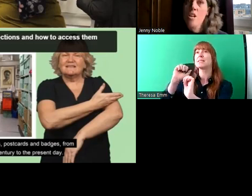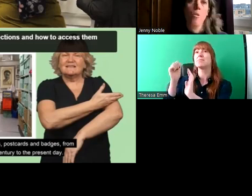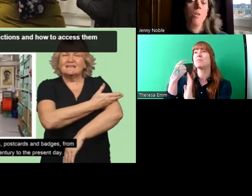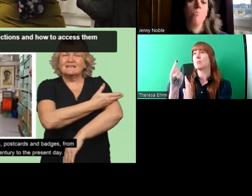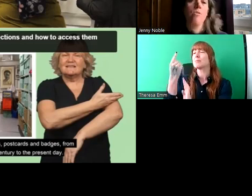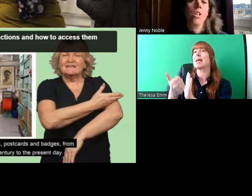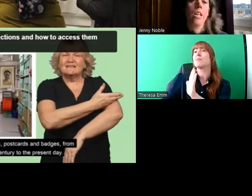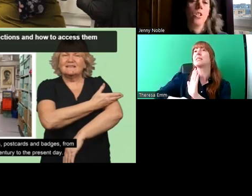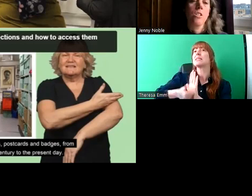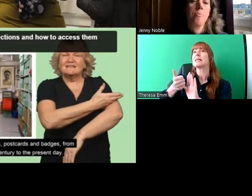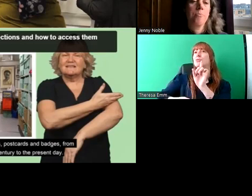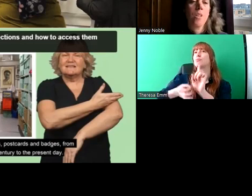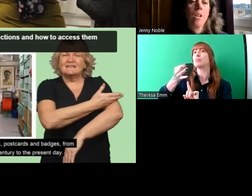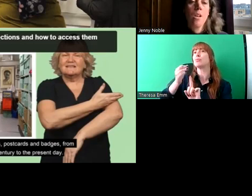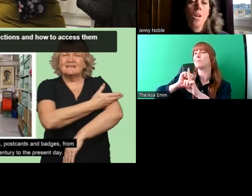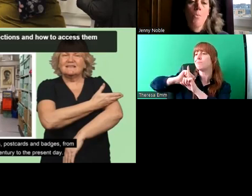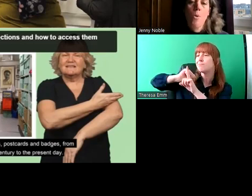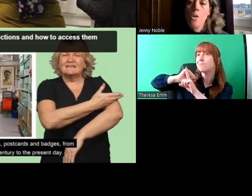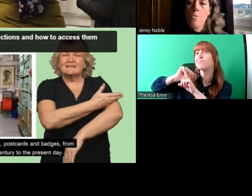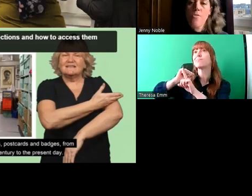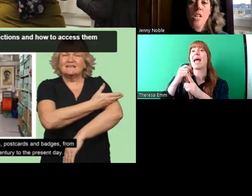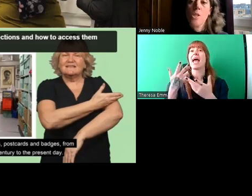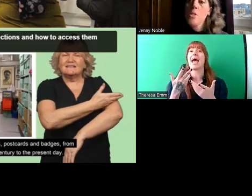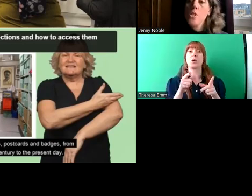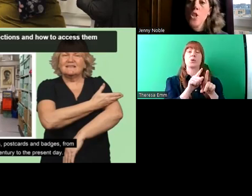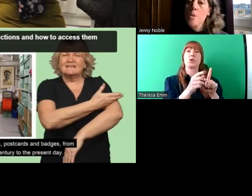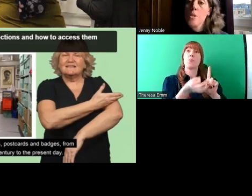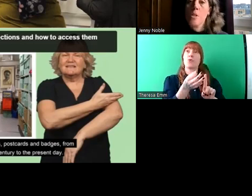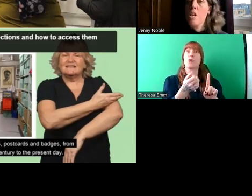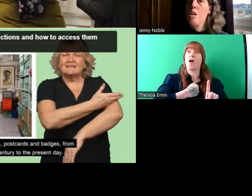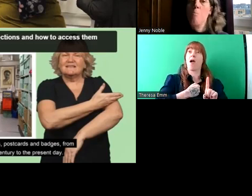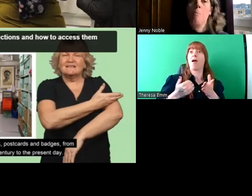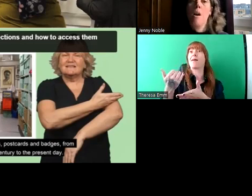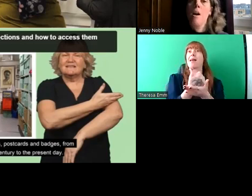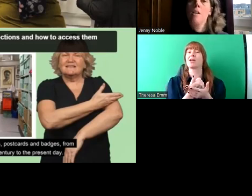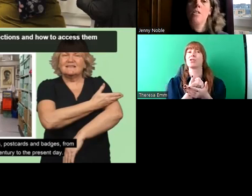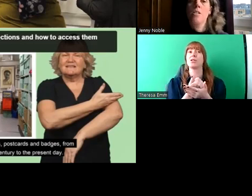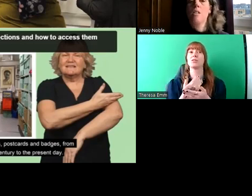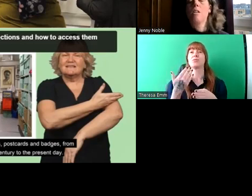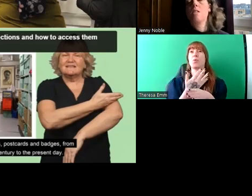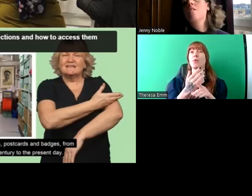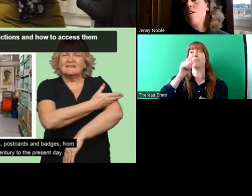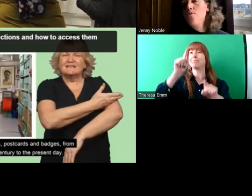to help us improve our collections. We work with various women's groups, and the staff